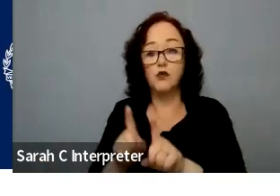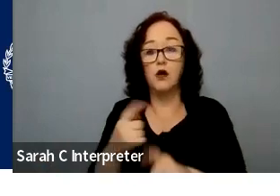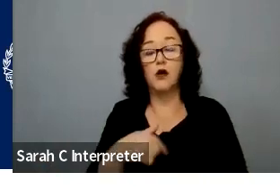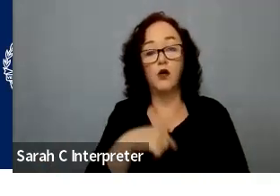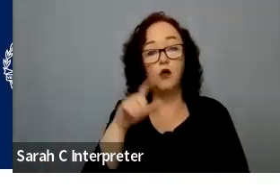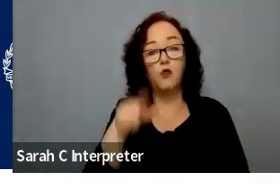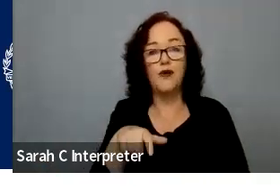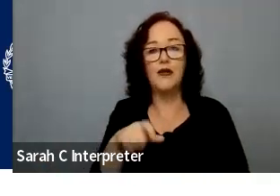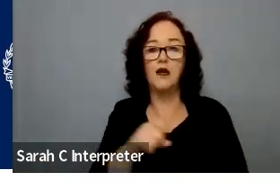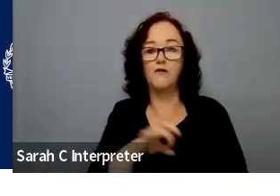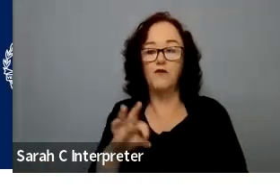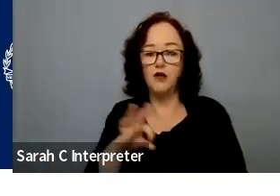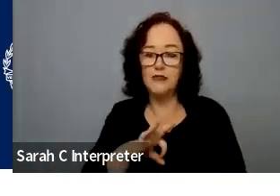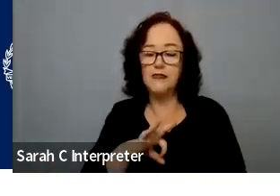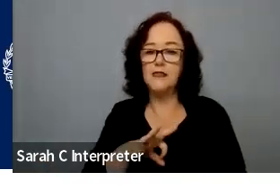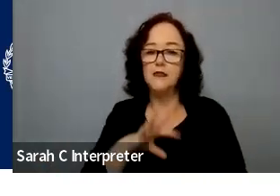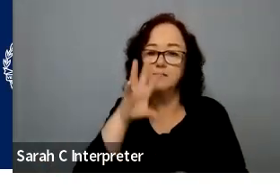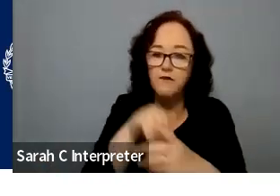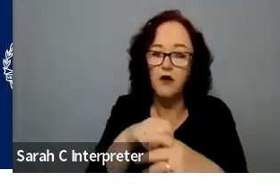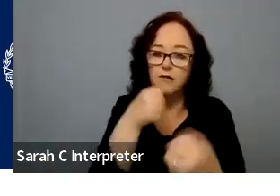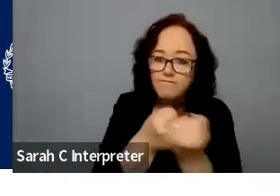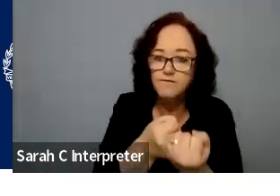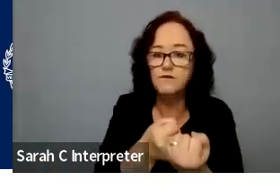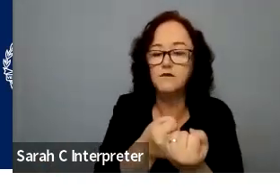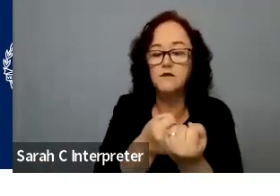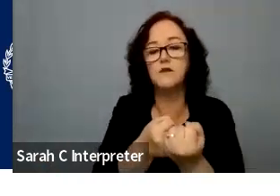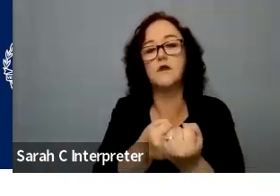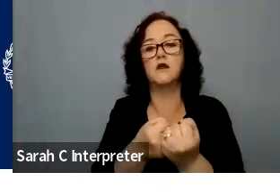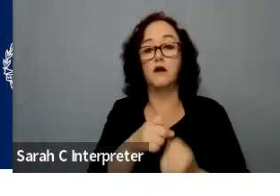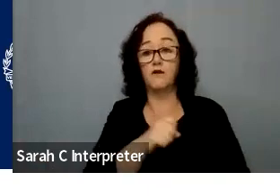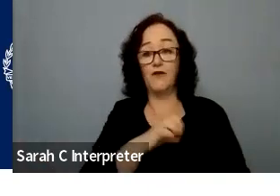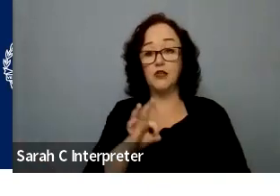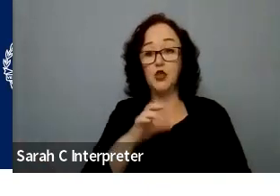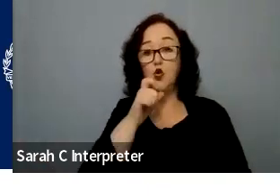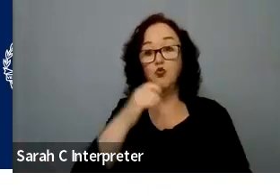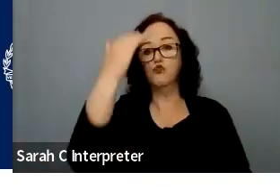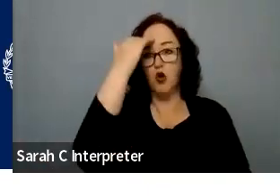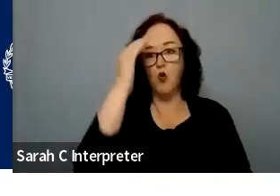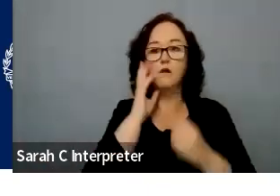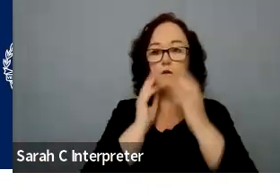we need to have faculty who know something about disability they need to know something about IDD